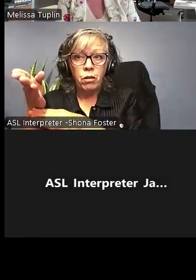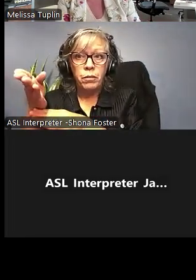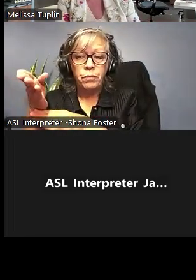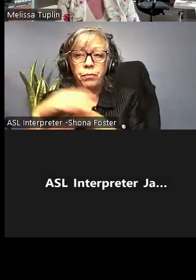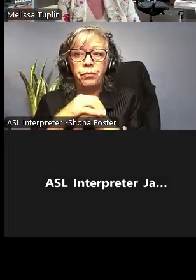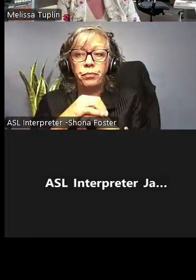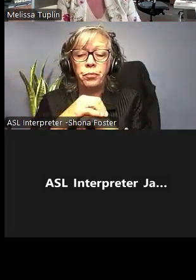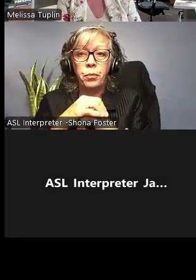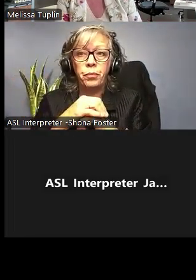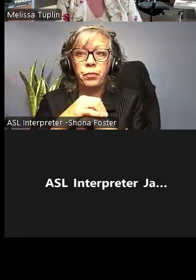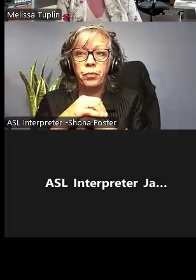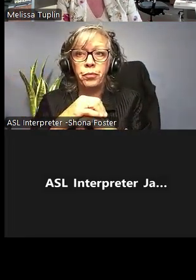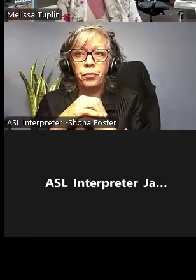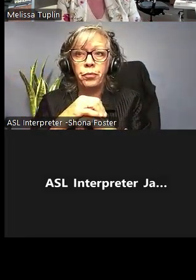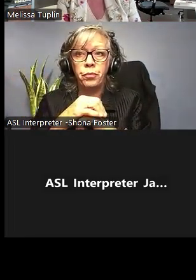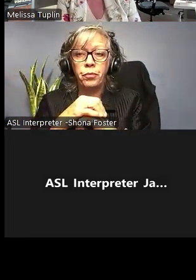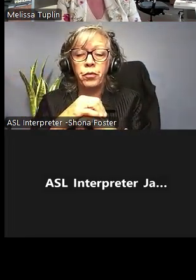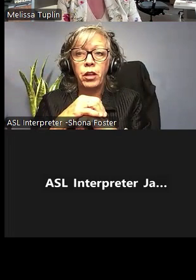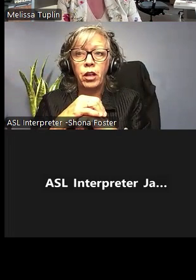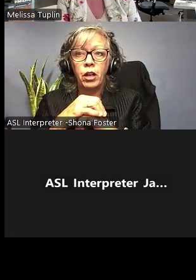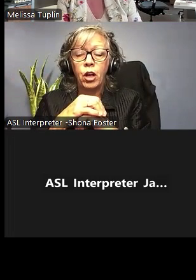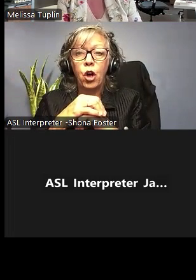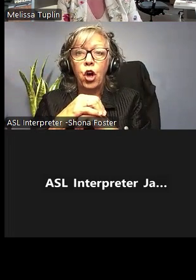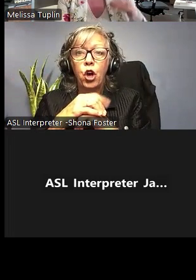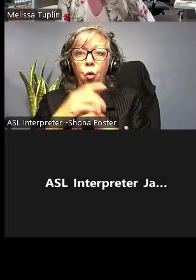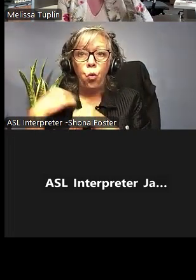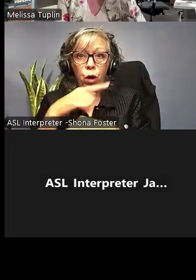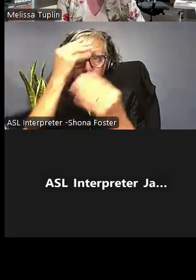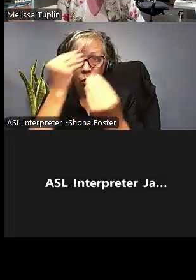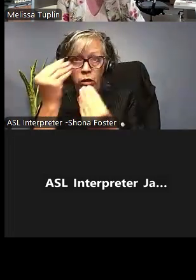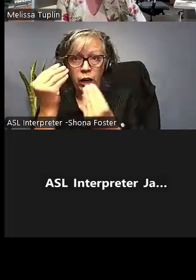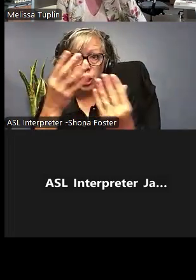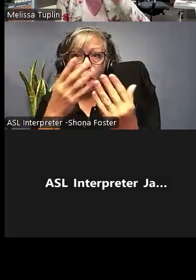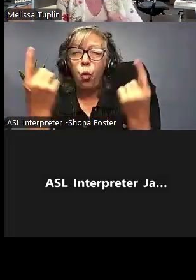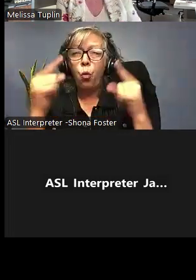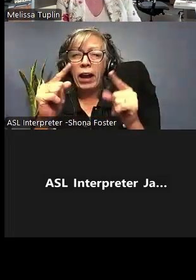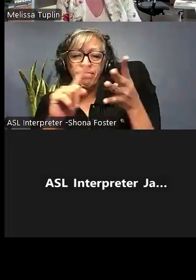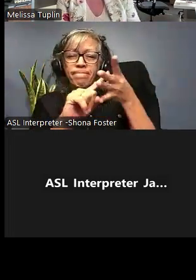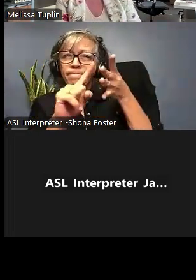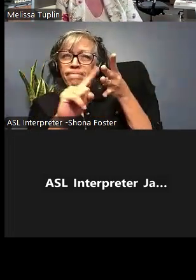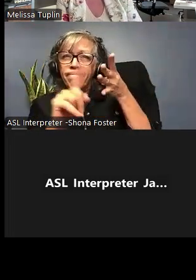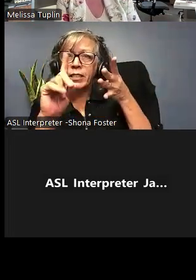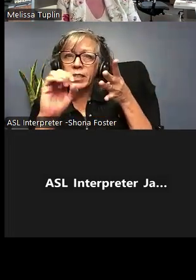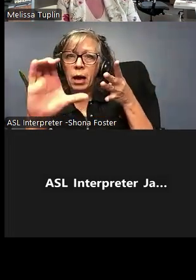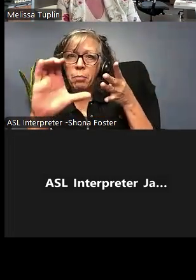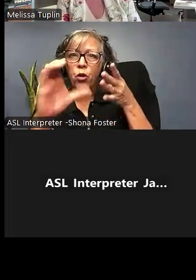Program. You'll be notified of results by mid-December, just before the winter break,